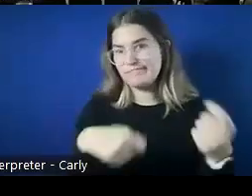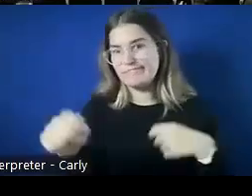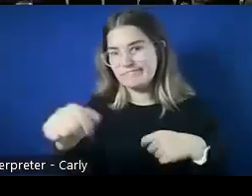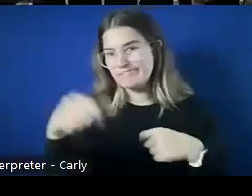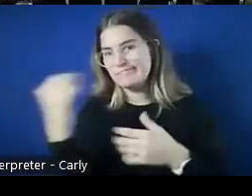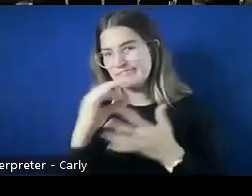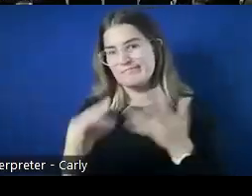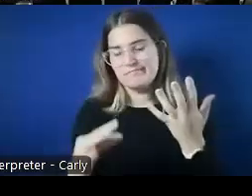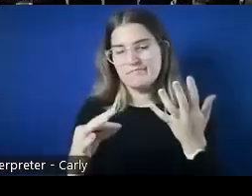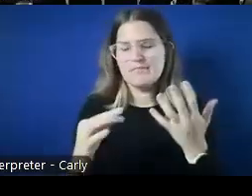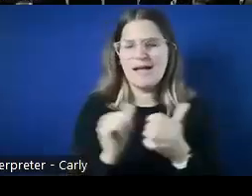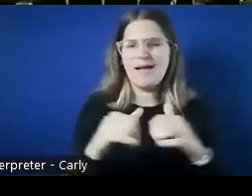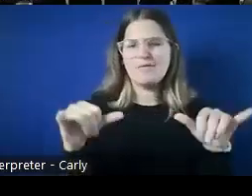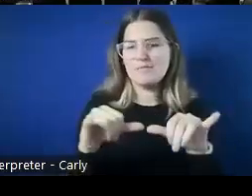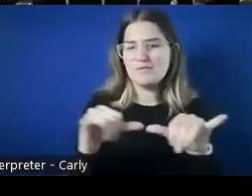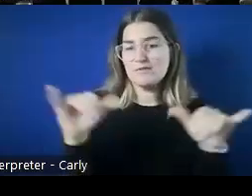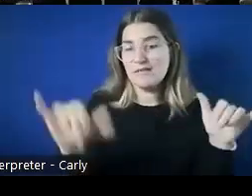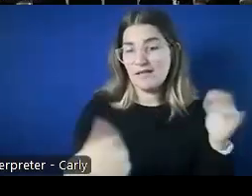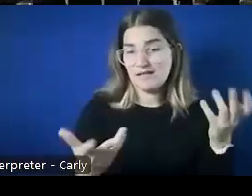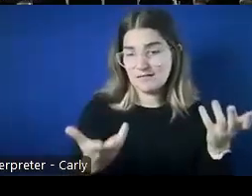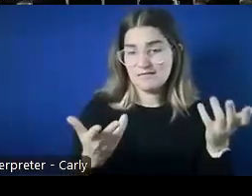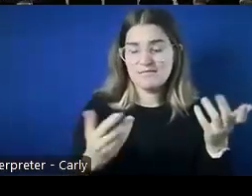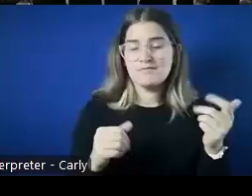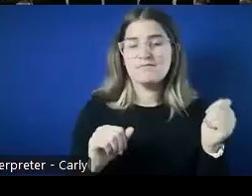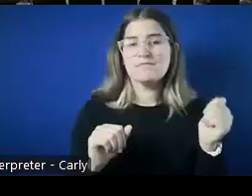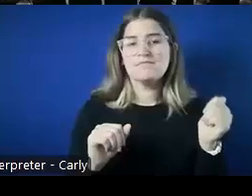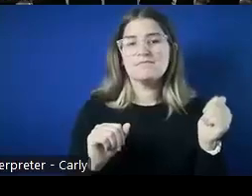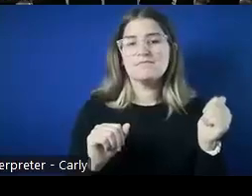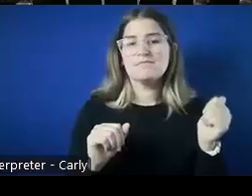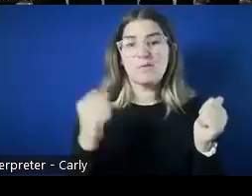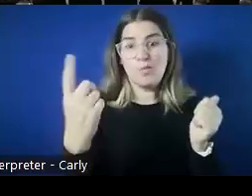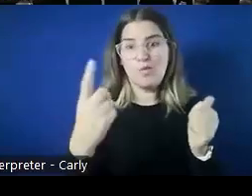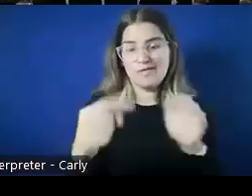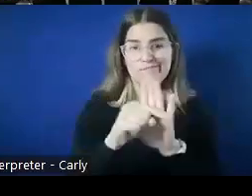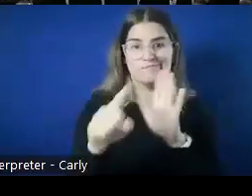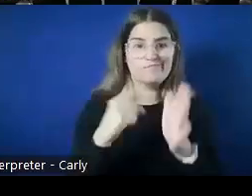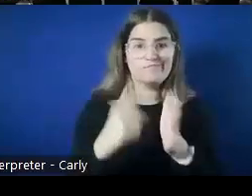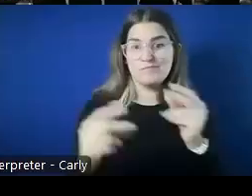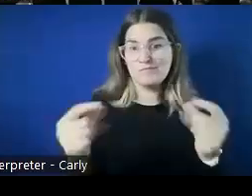are we measuring that in some way uh one of the criticisms of urgent care in general is that it